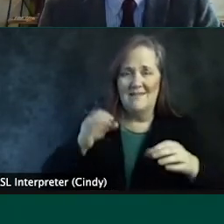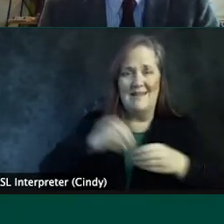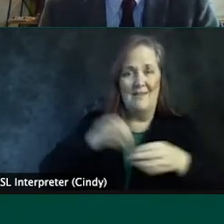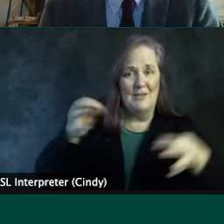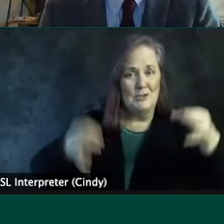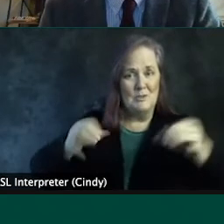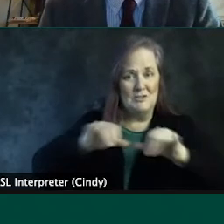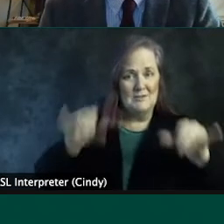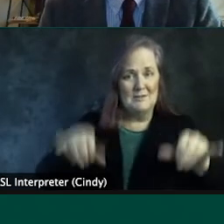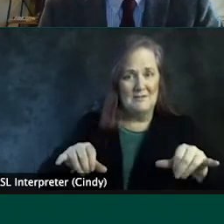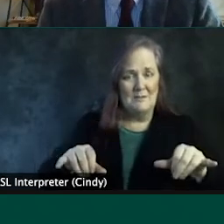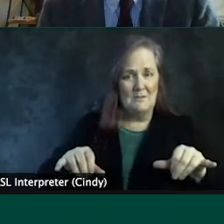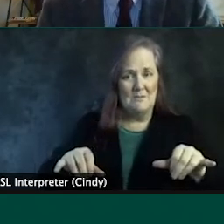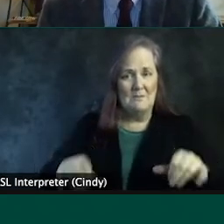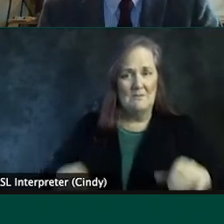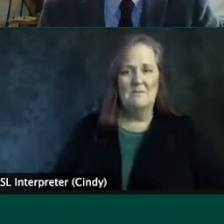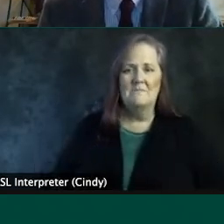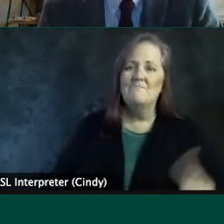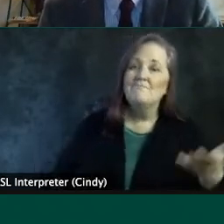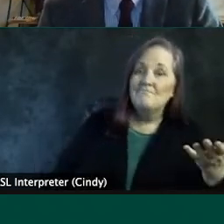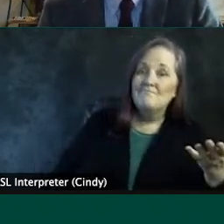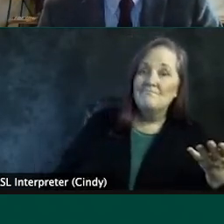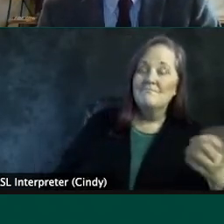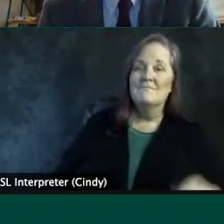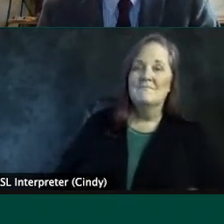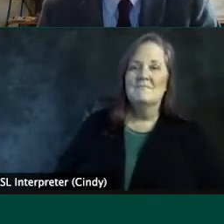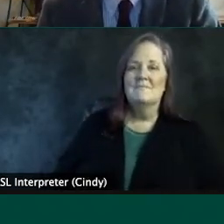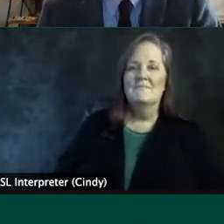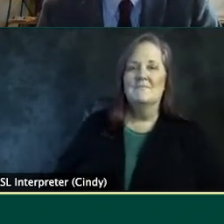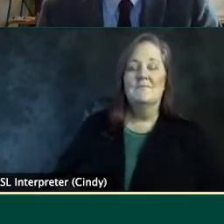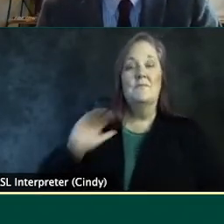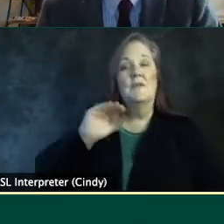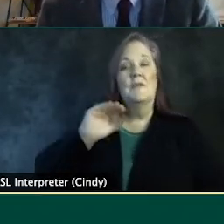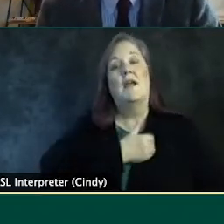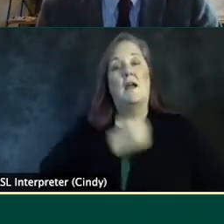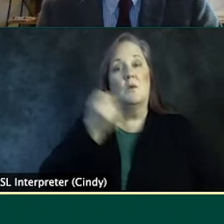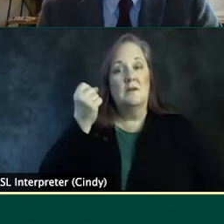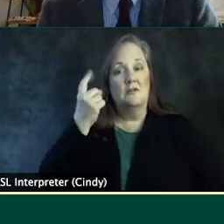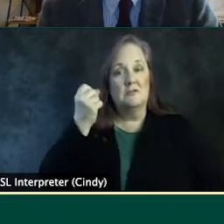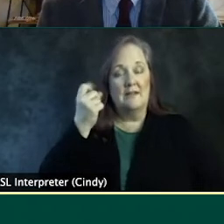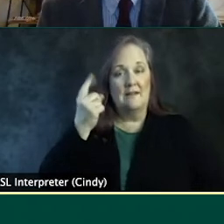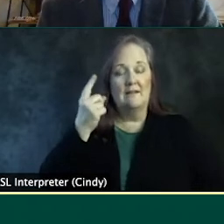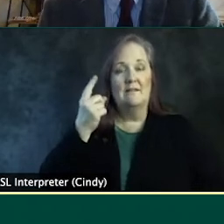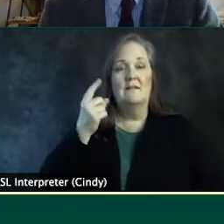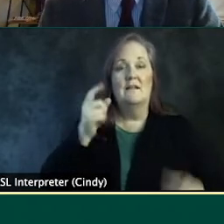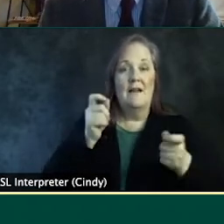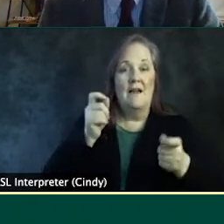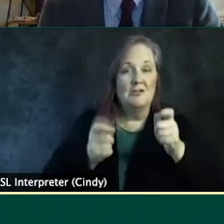that certain drivers would see increased income under an employee model, whereas other drivers might receive less income.